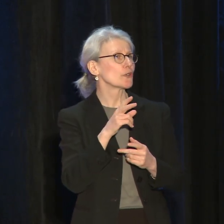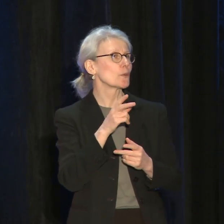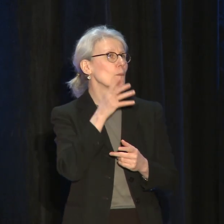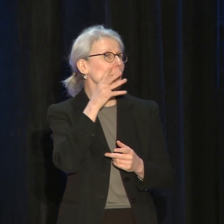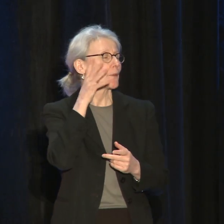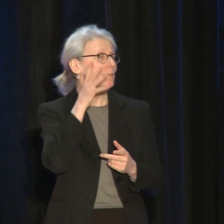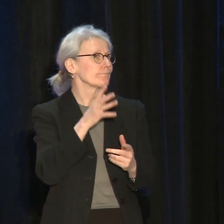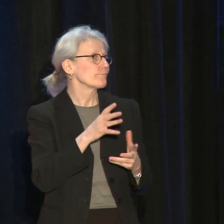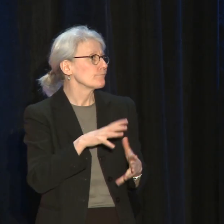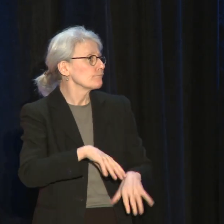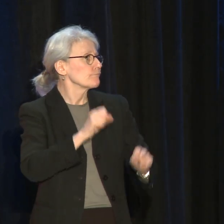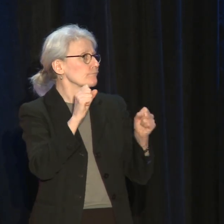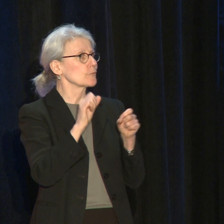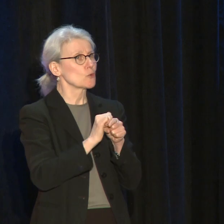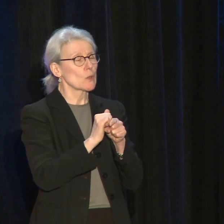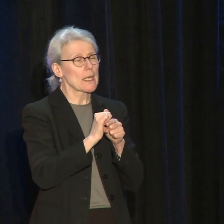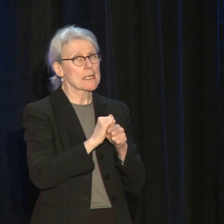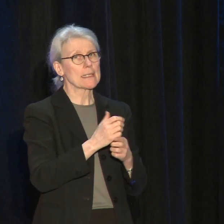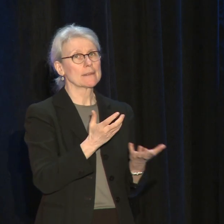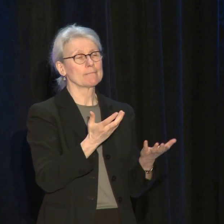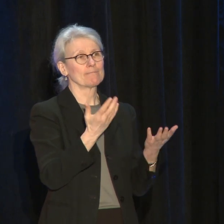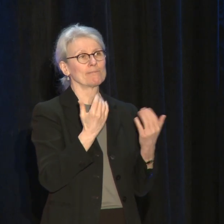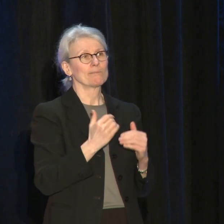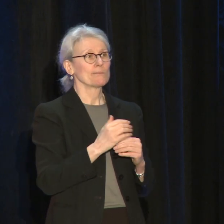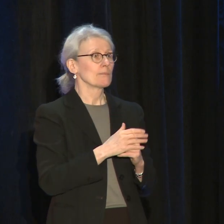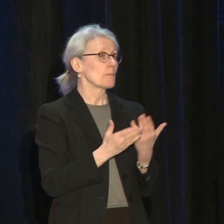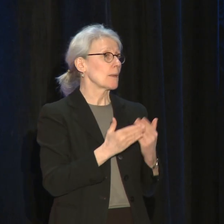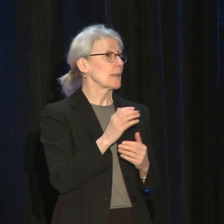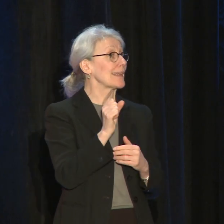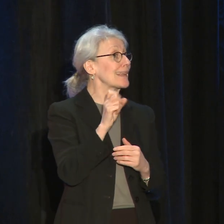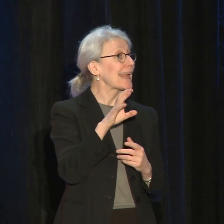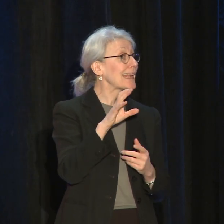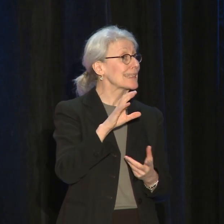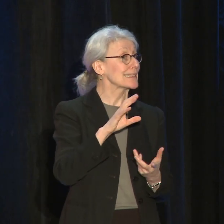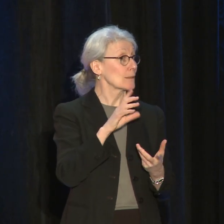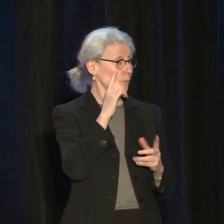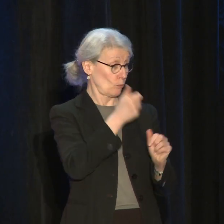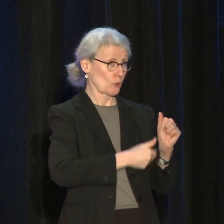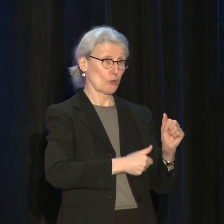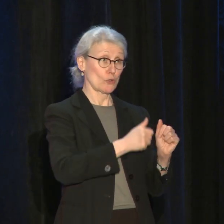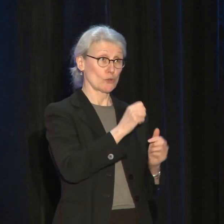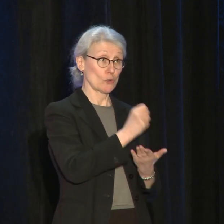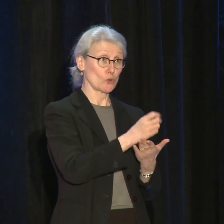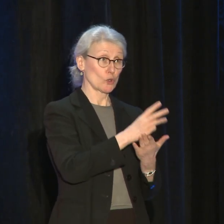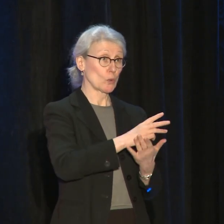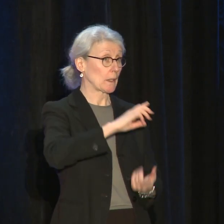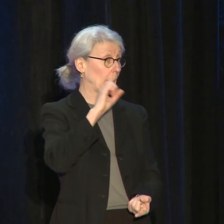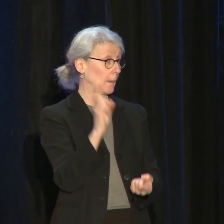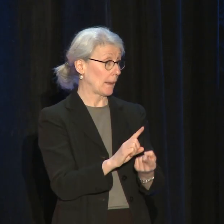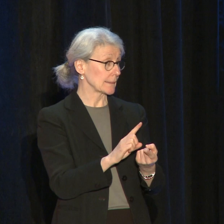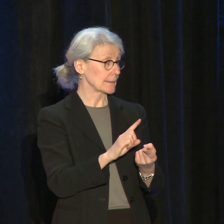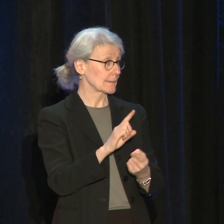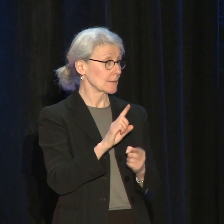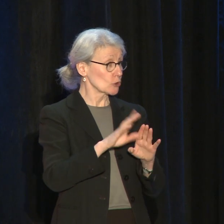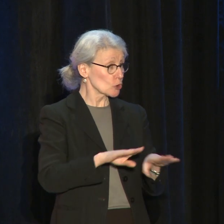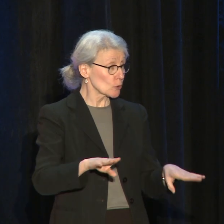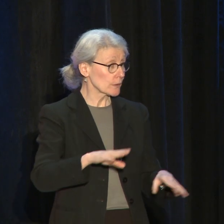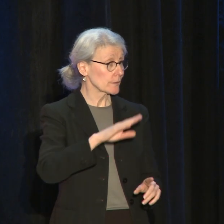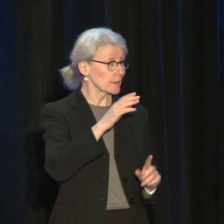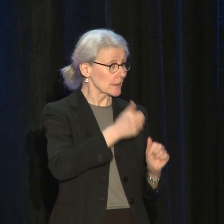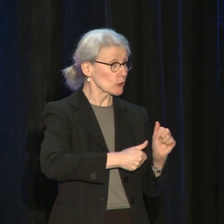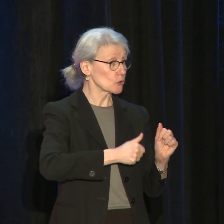maybe there were smaller case loads, maybe some of the hundreds of children who ran away and were